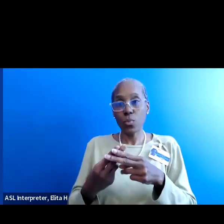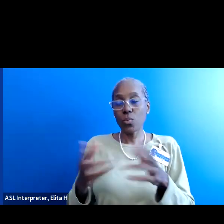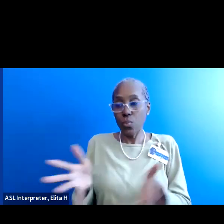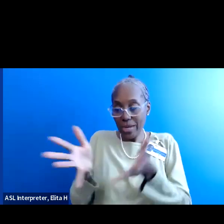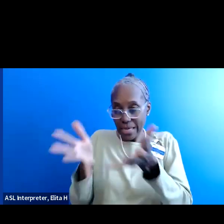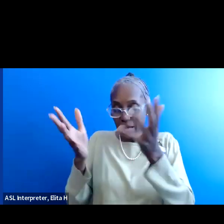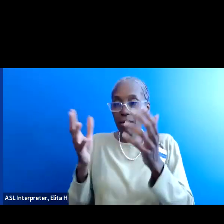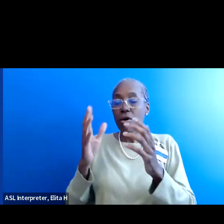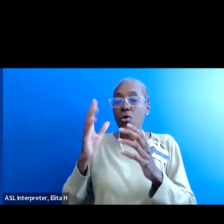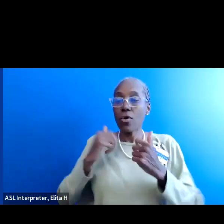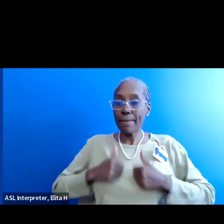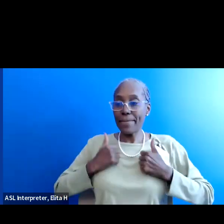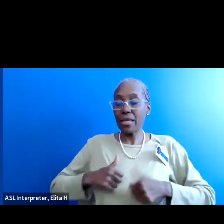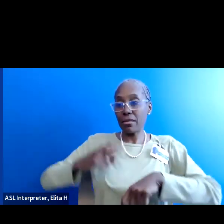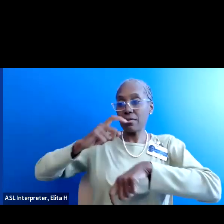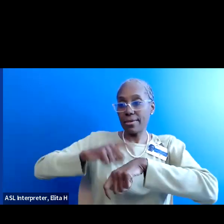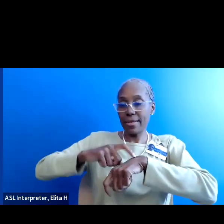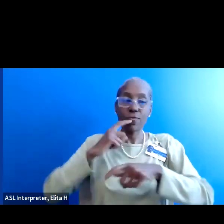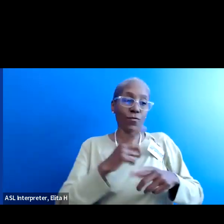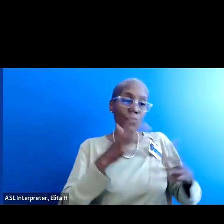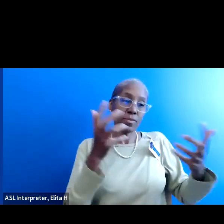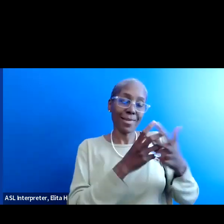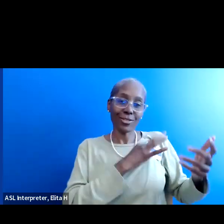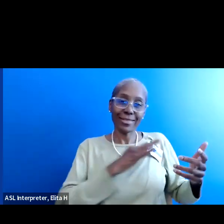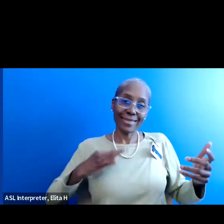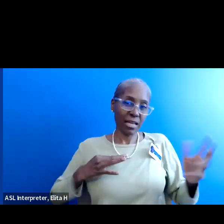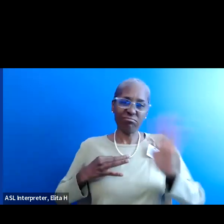schedules for staff convenience and without the input of residents.